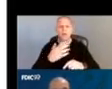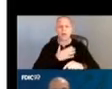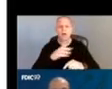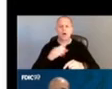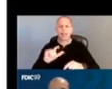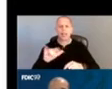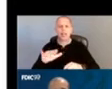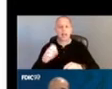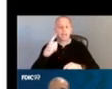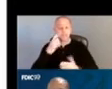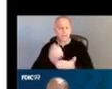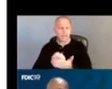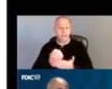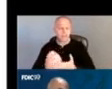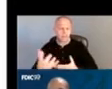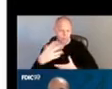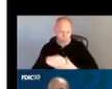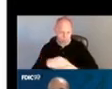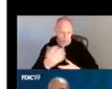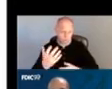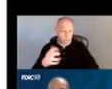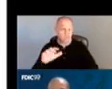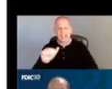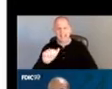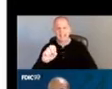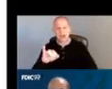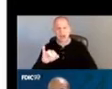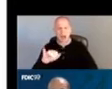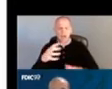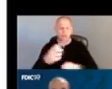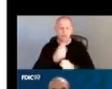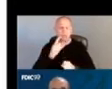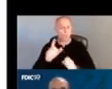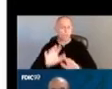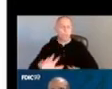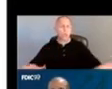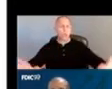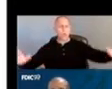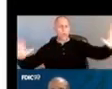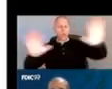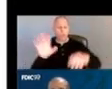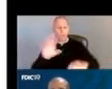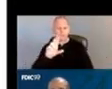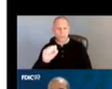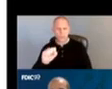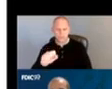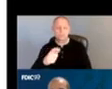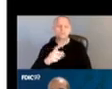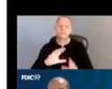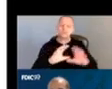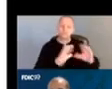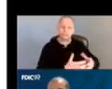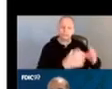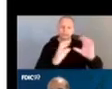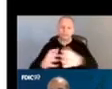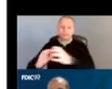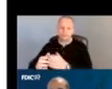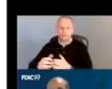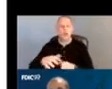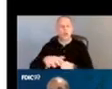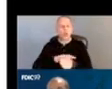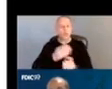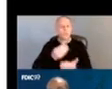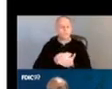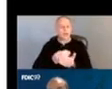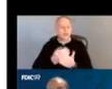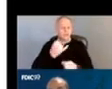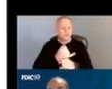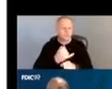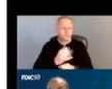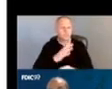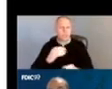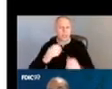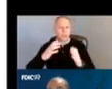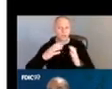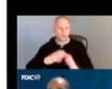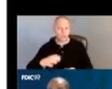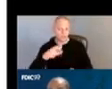inclusion (AEIs). We have AEIs, which are across the country. There are coalitions.